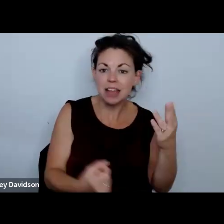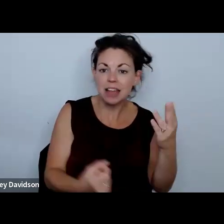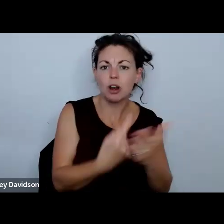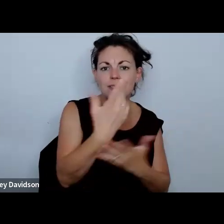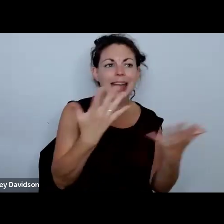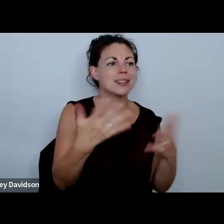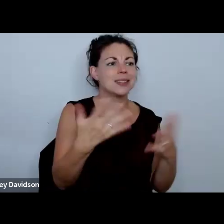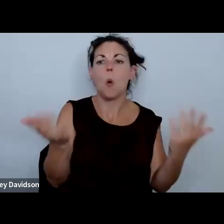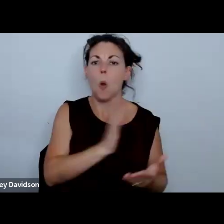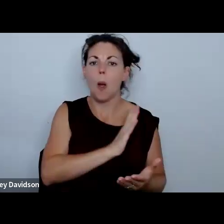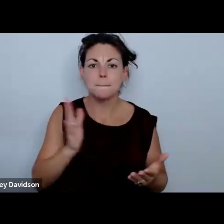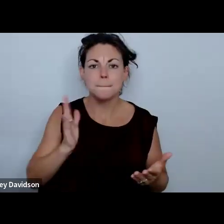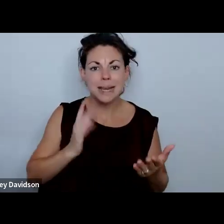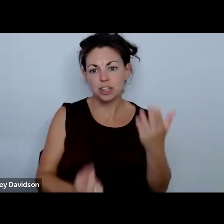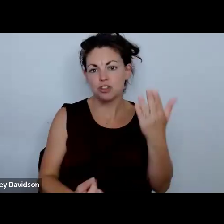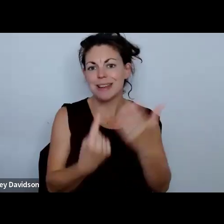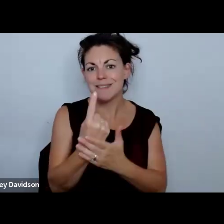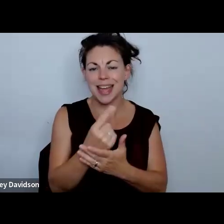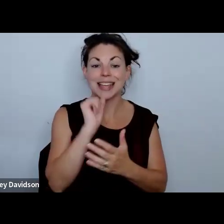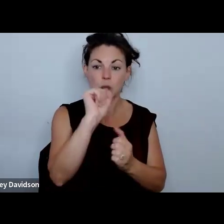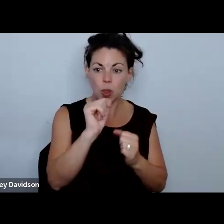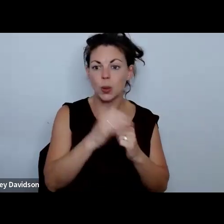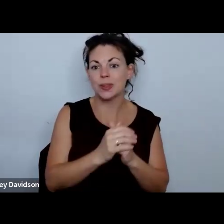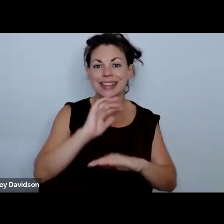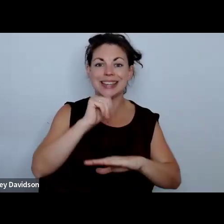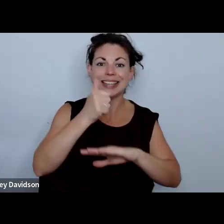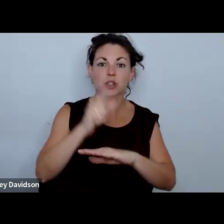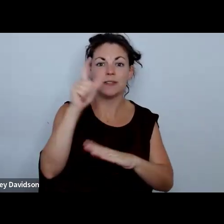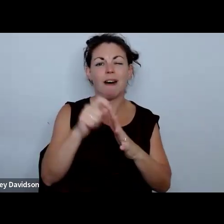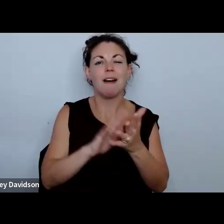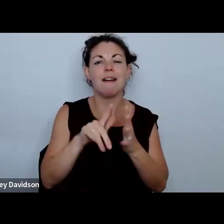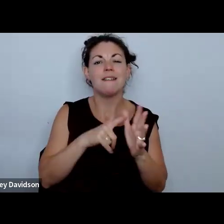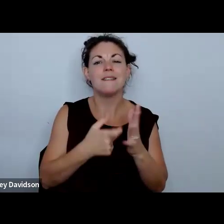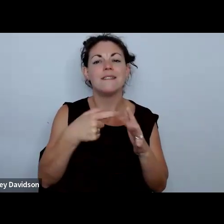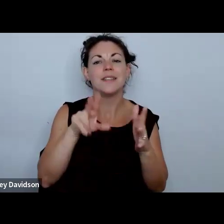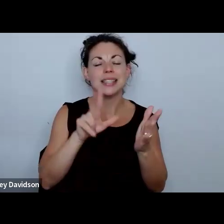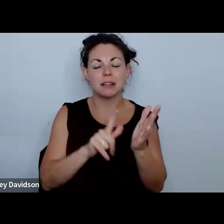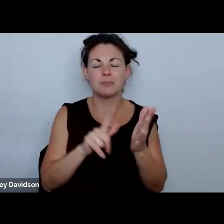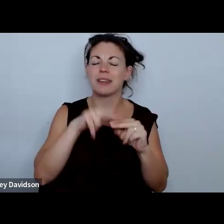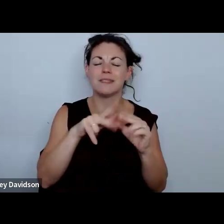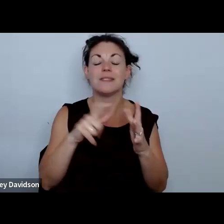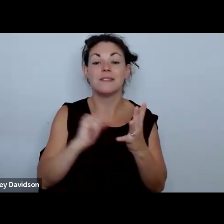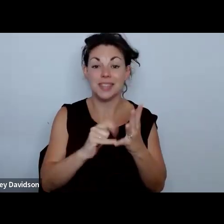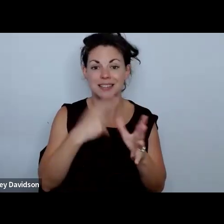like the kind of economic analysis that a university might do. Whereas there are other think tanks that you tend to see, you know,